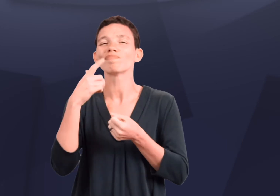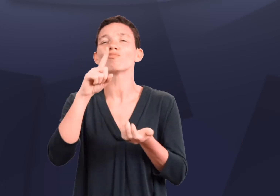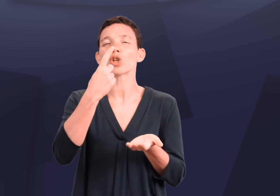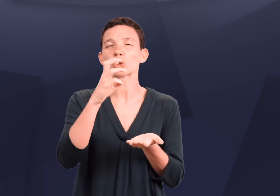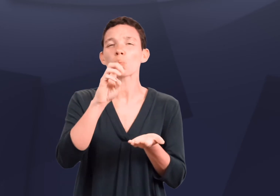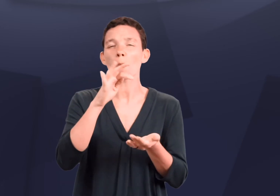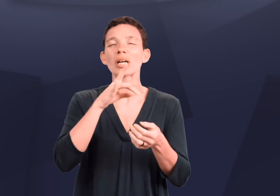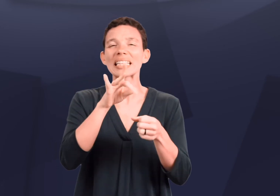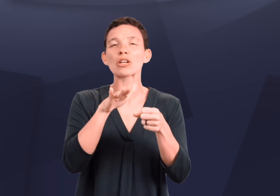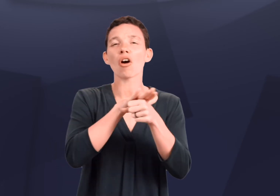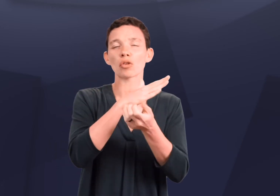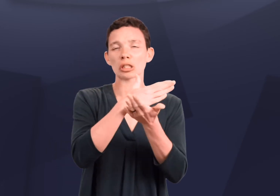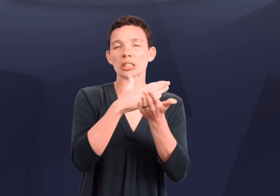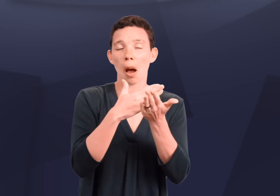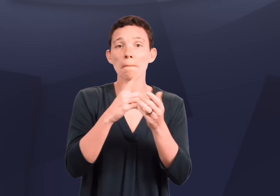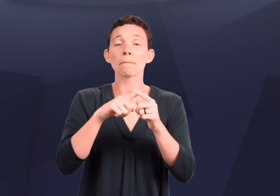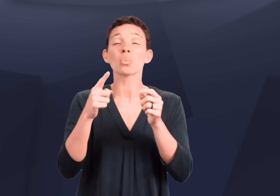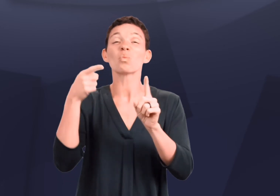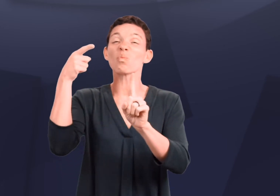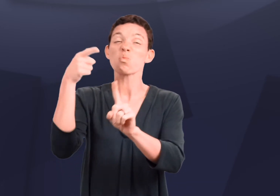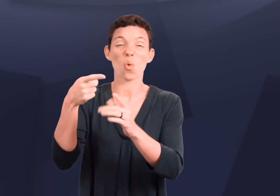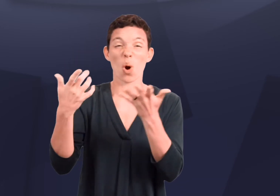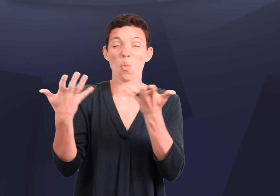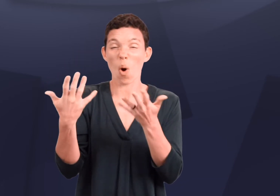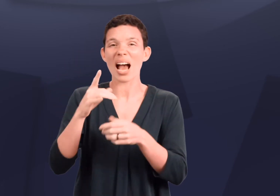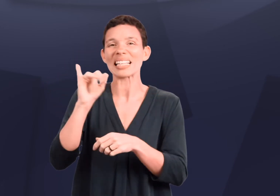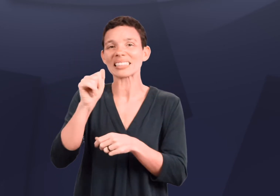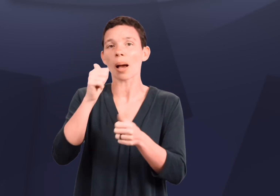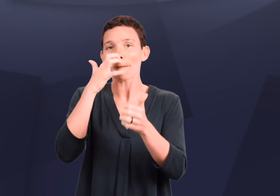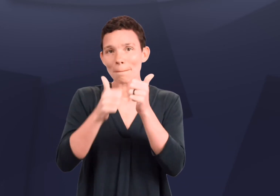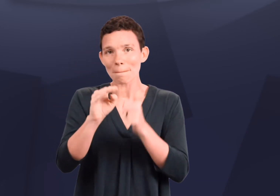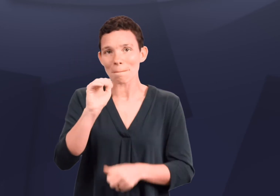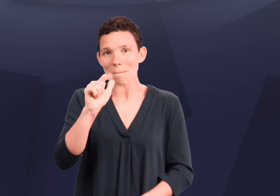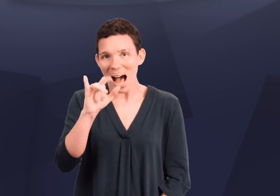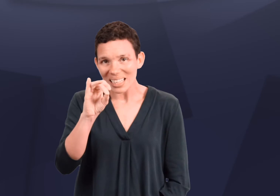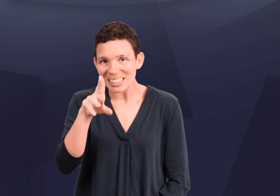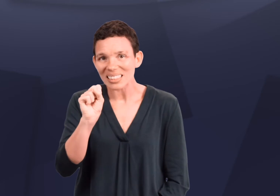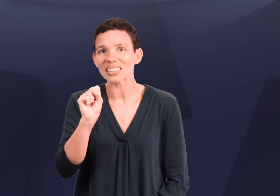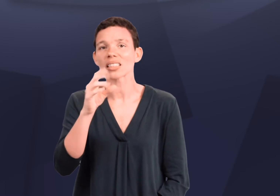Oppression. We did partially cover this topic in the first webinar.